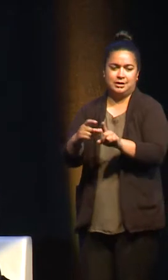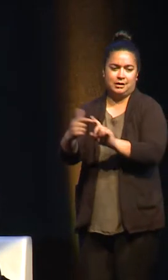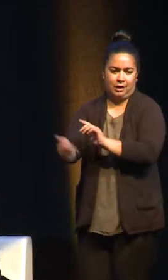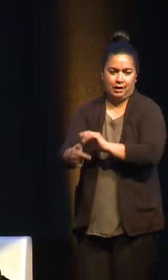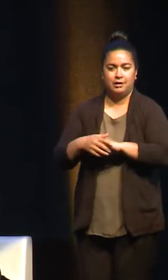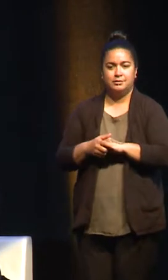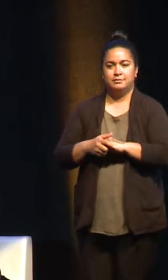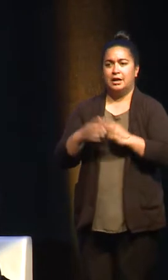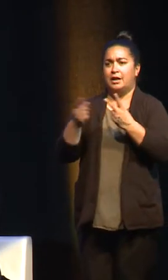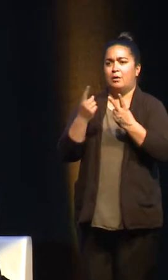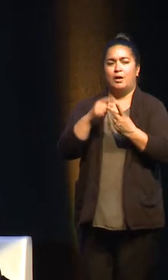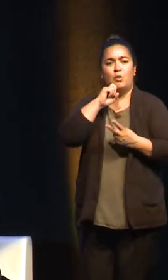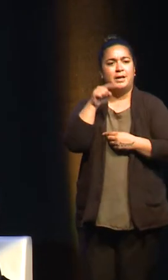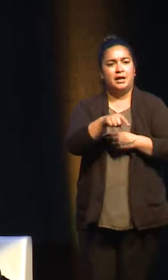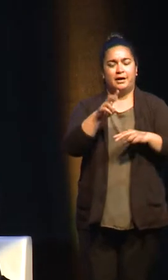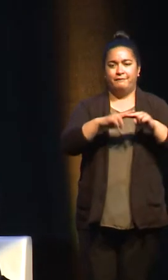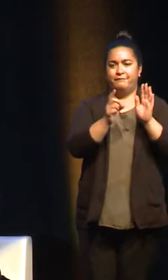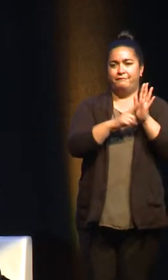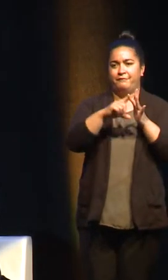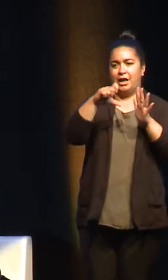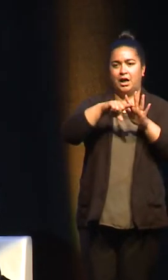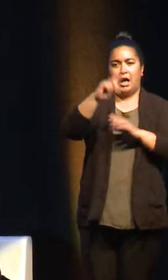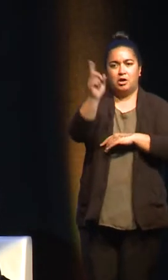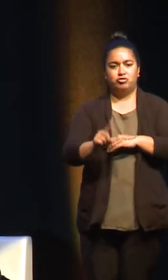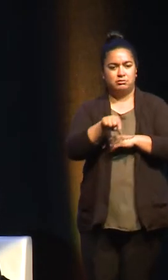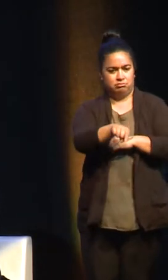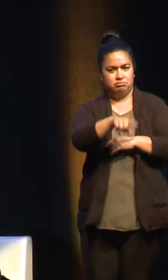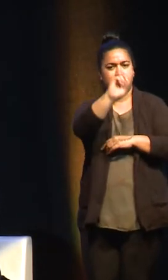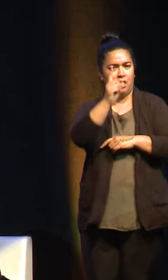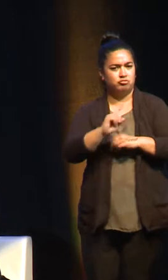investment of Flick Electric for electric power, you know, so we're looking at that